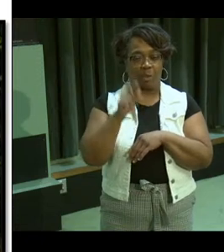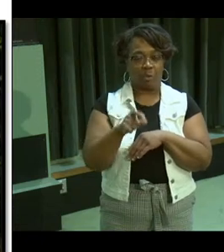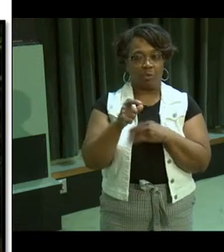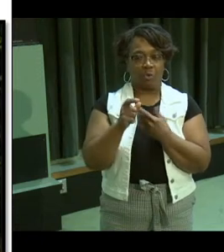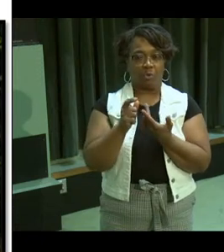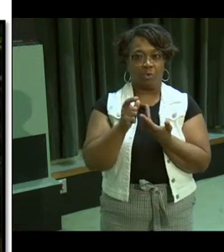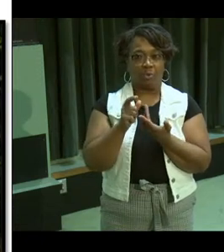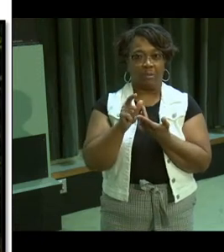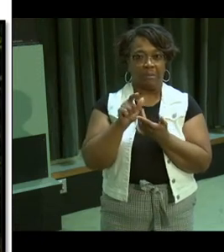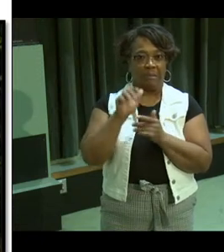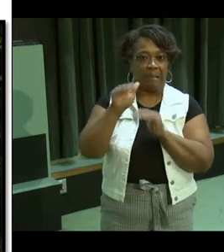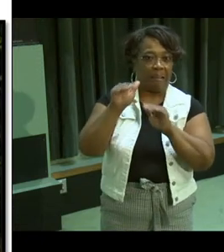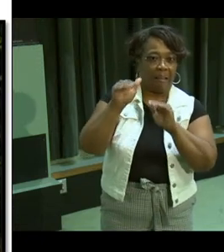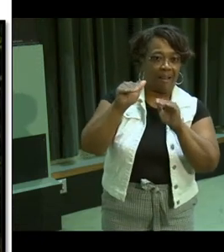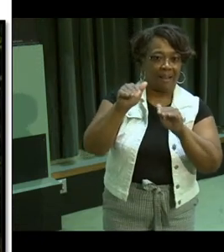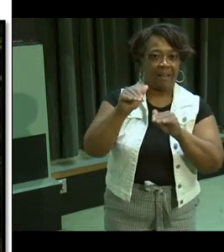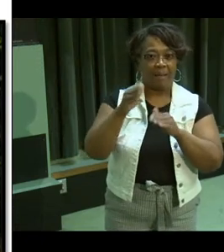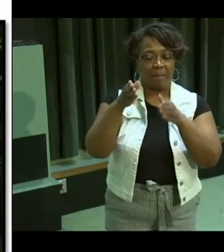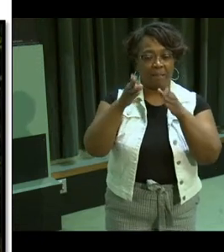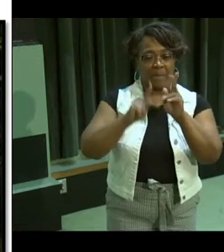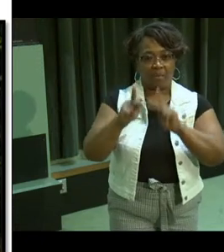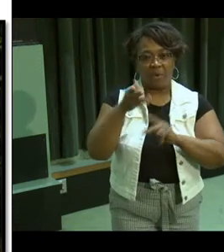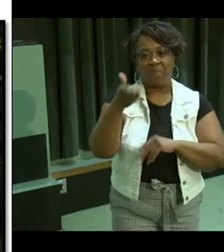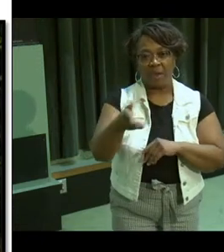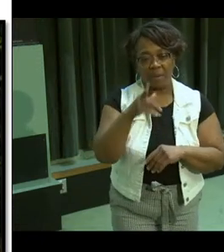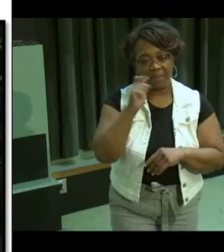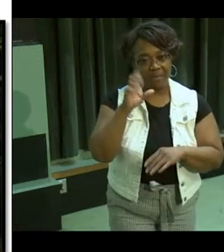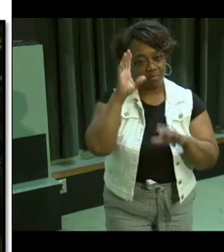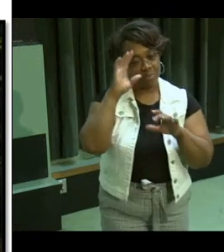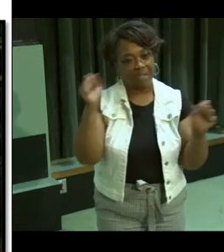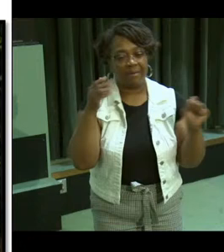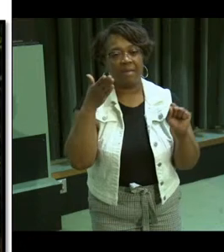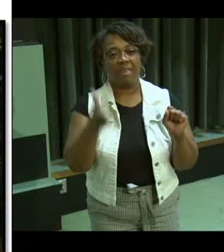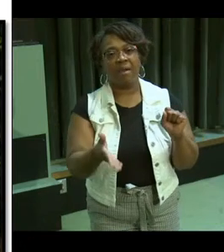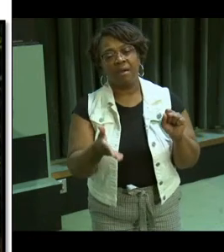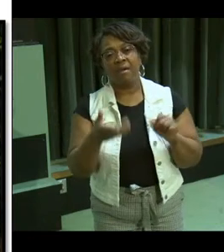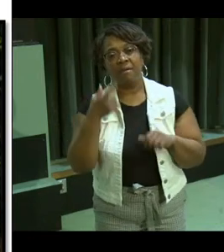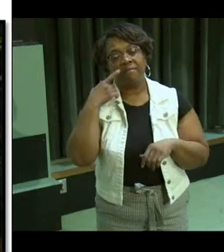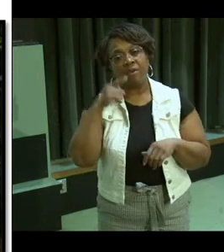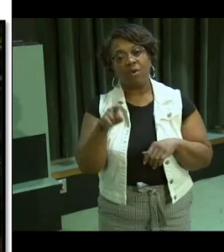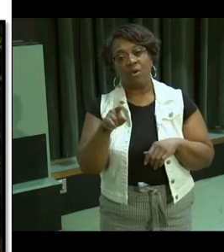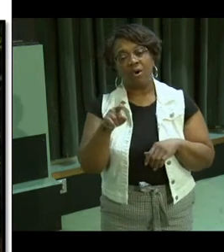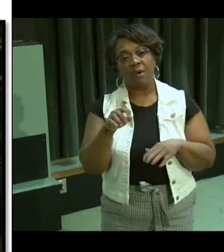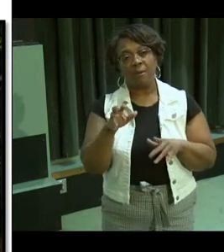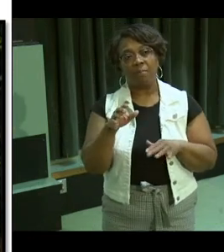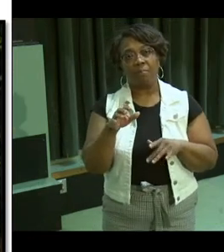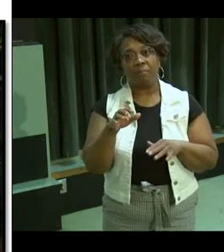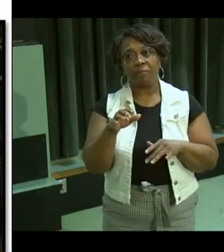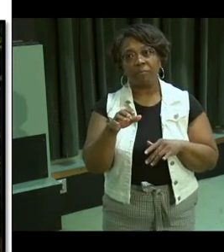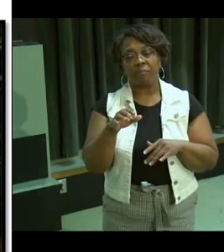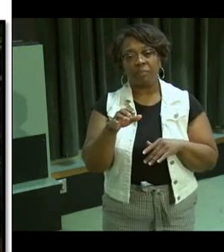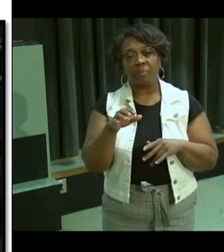people there. So we had as a family said, we're not going to